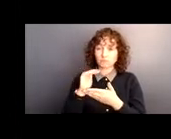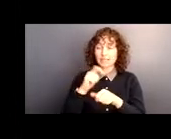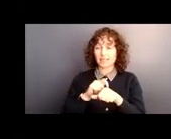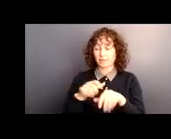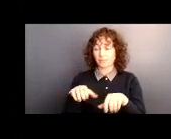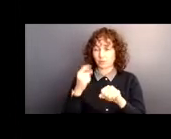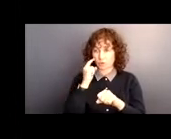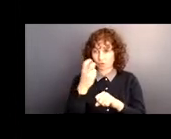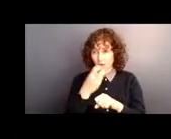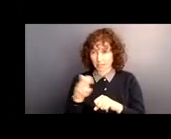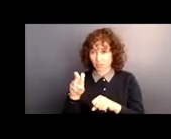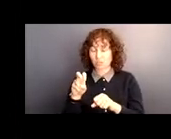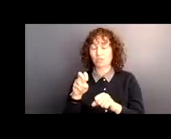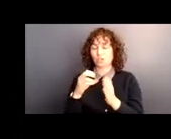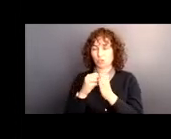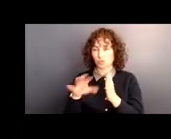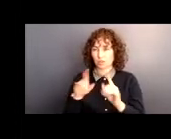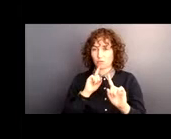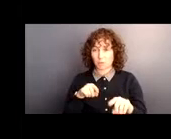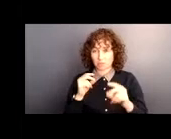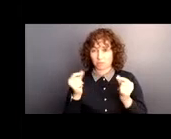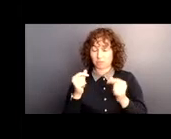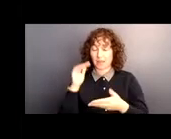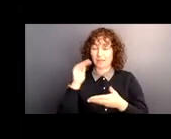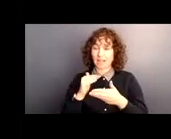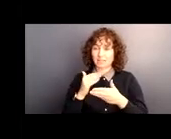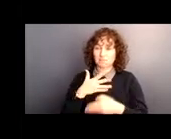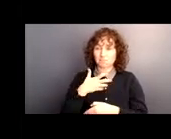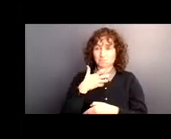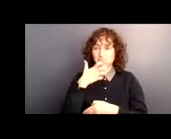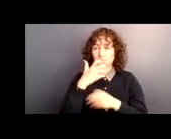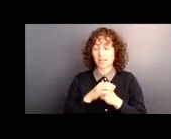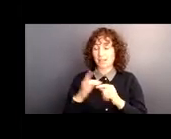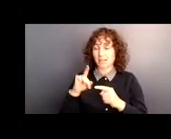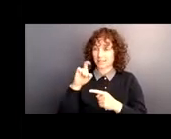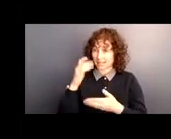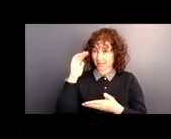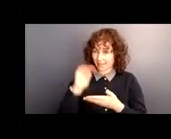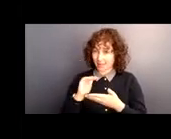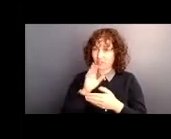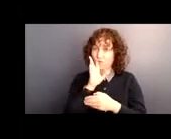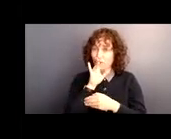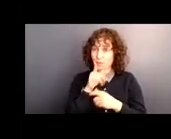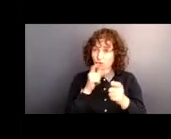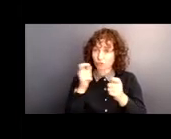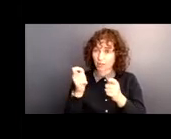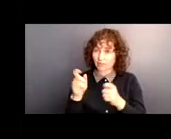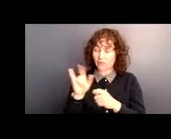students responded faster and were less agitated. Students needed less verbal directives and students were able to become quiet